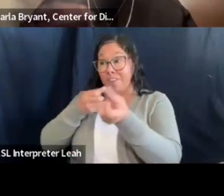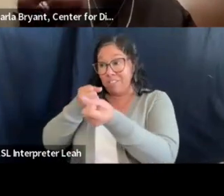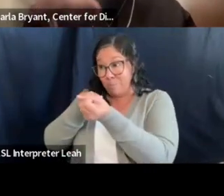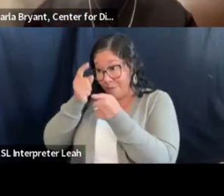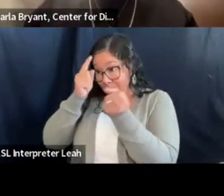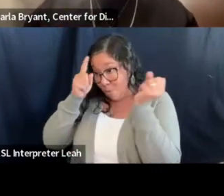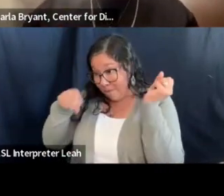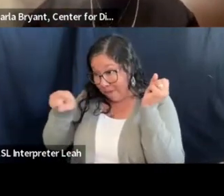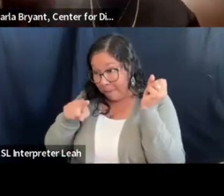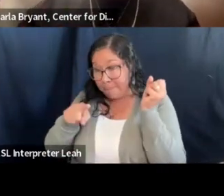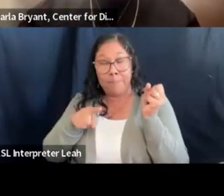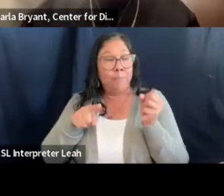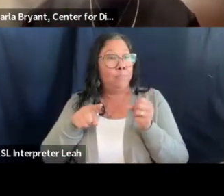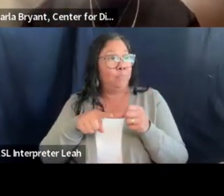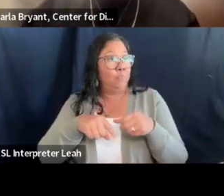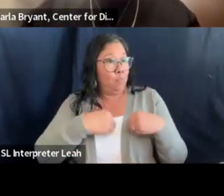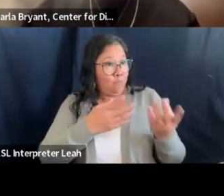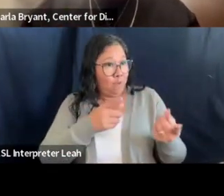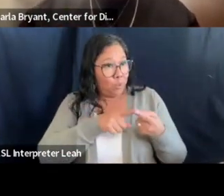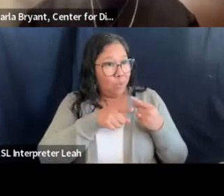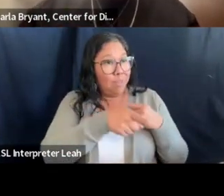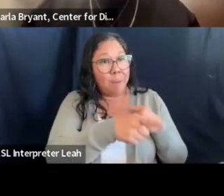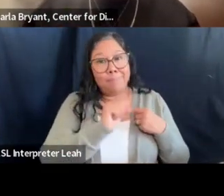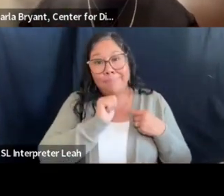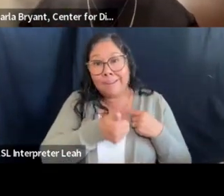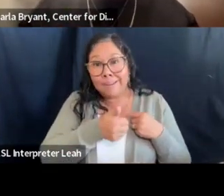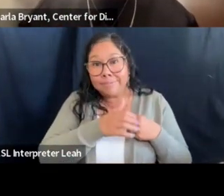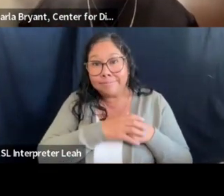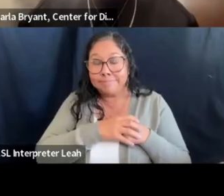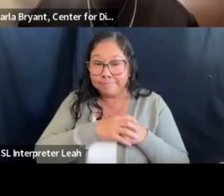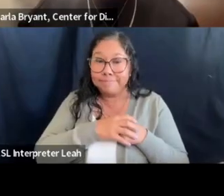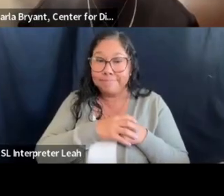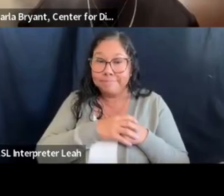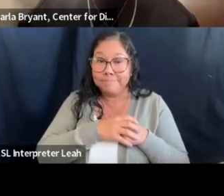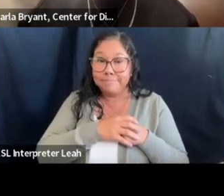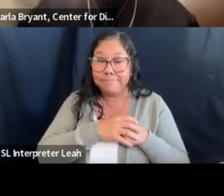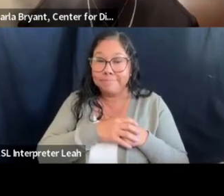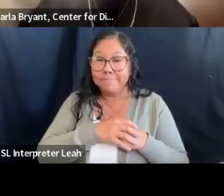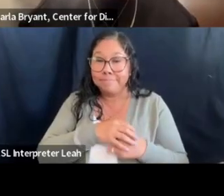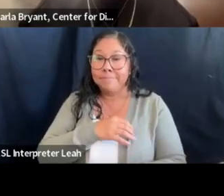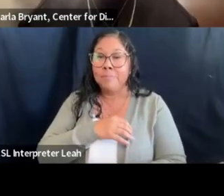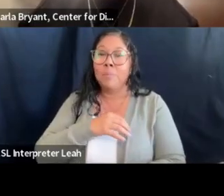but those same supports were not provided for the little black boys. So here we have